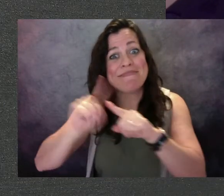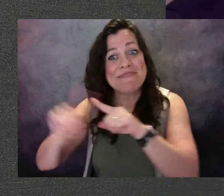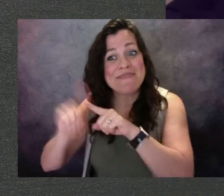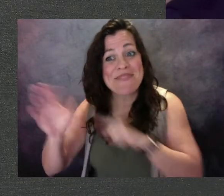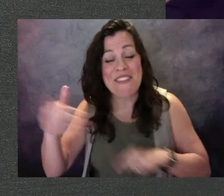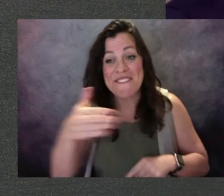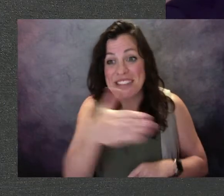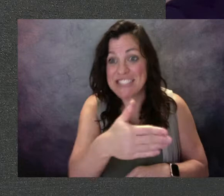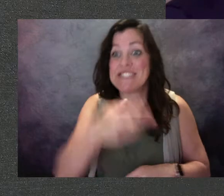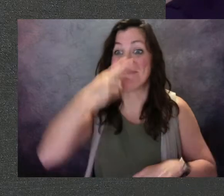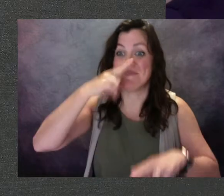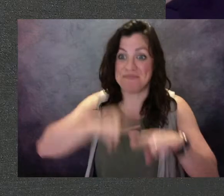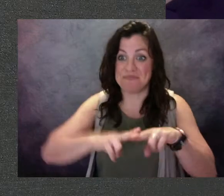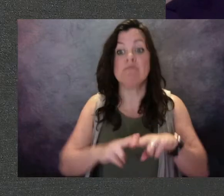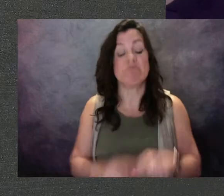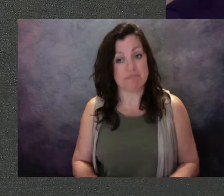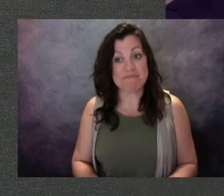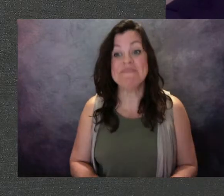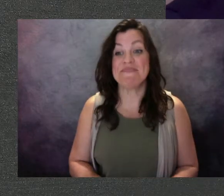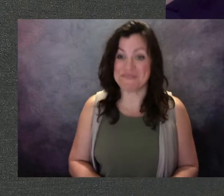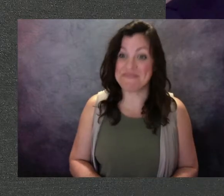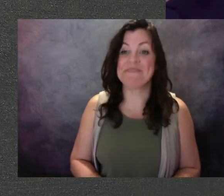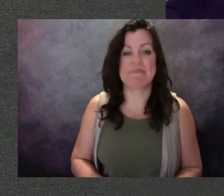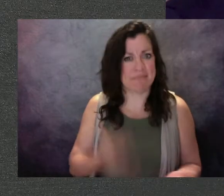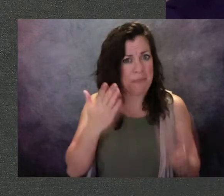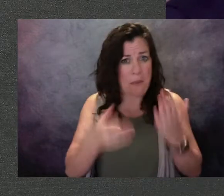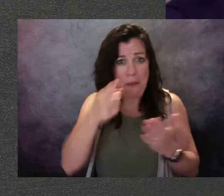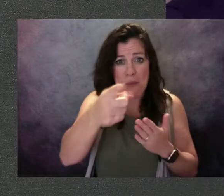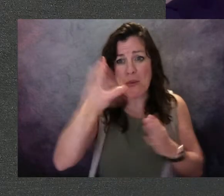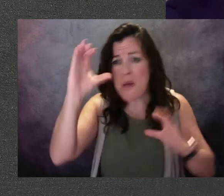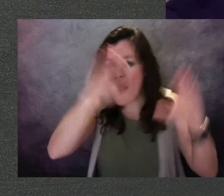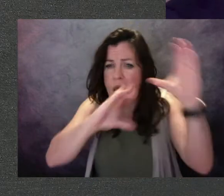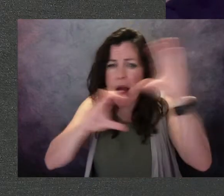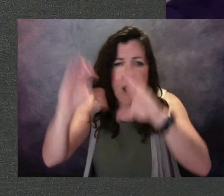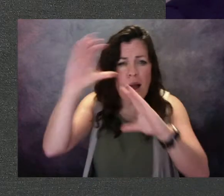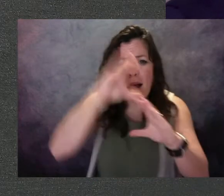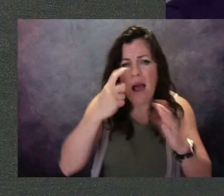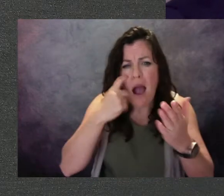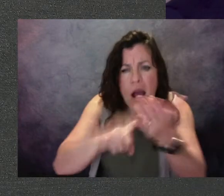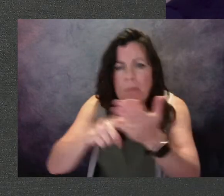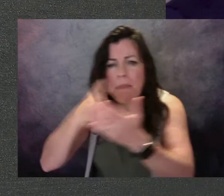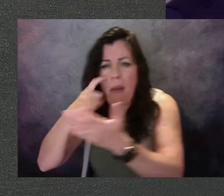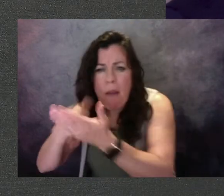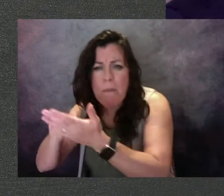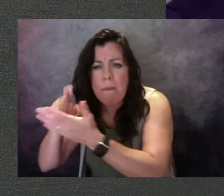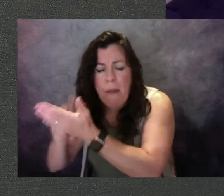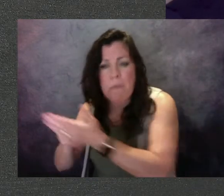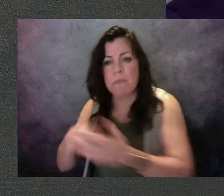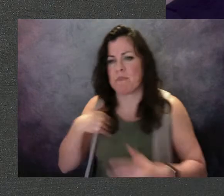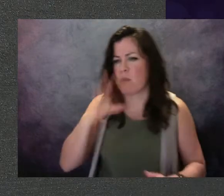But I just remembered, I have a friend who loves to fish. I'm gonna give him a call and see if he has any fish that he'd like to share with us.